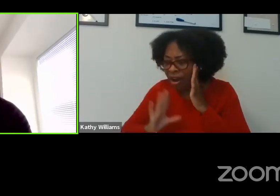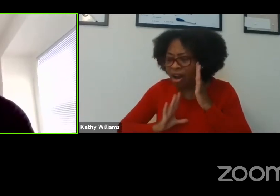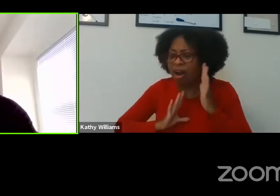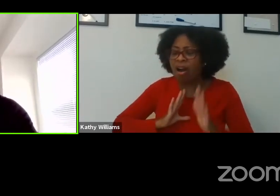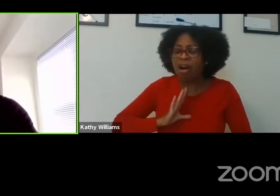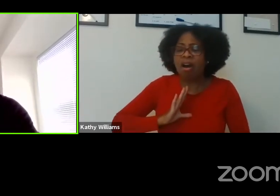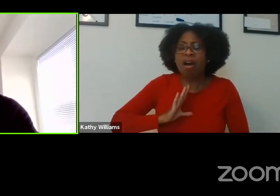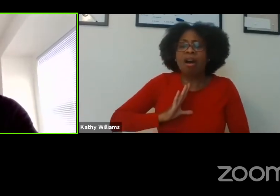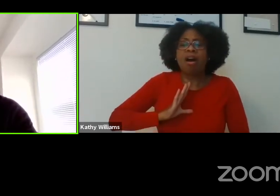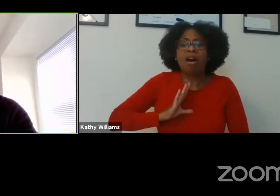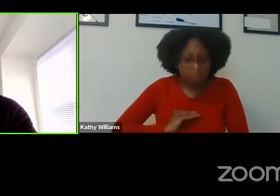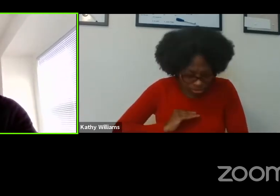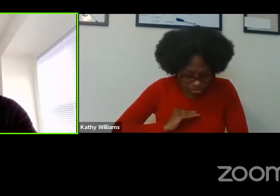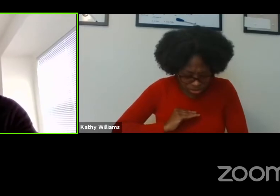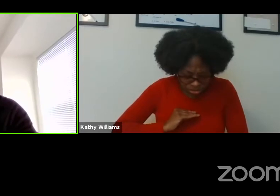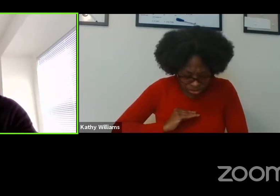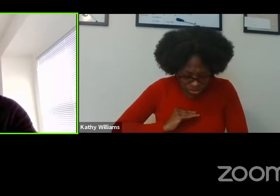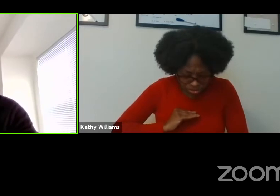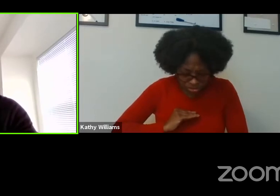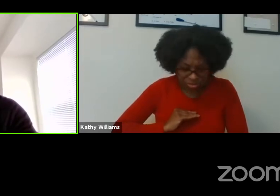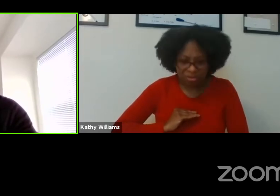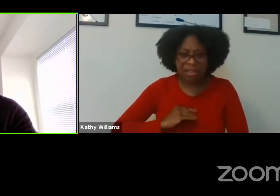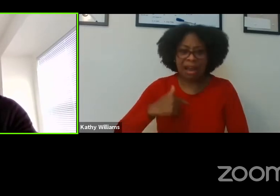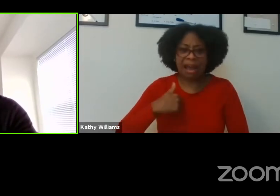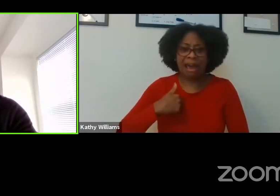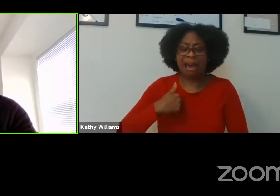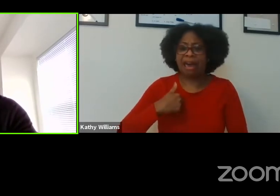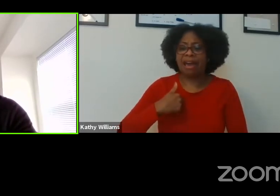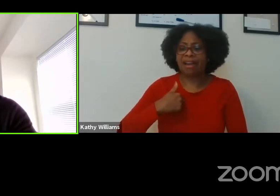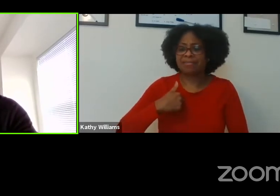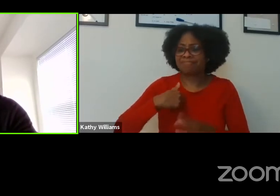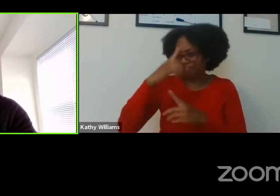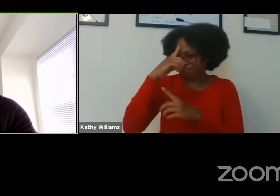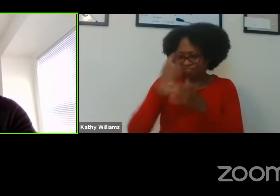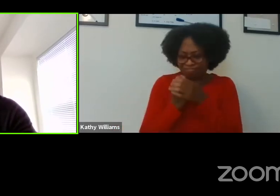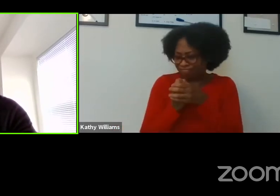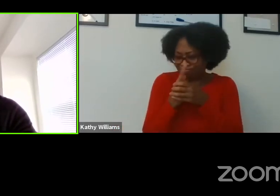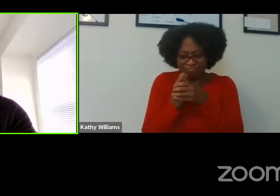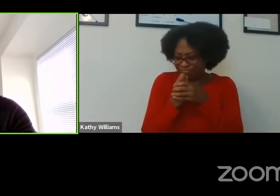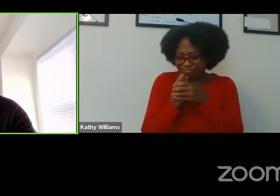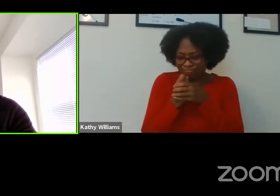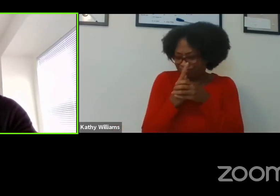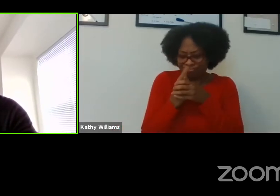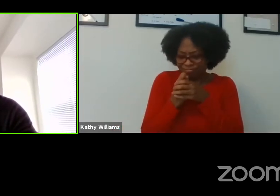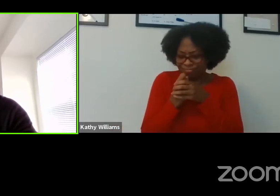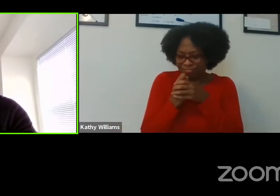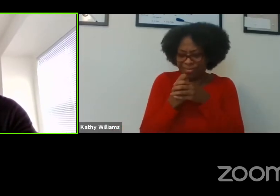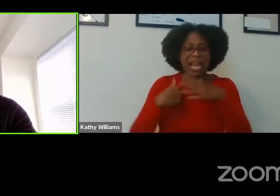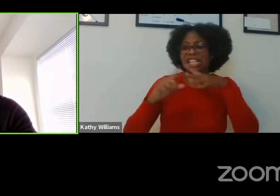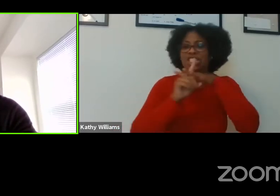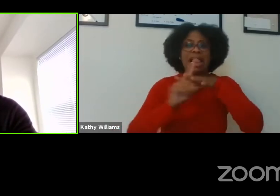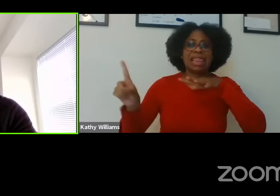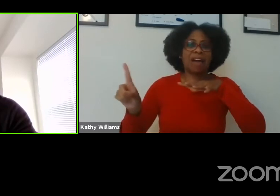And I just snapped. I just snapped. And I just left. Like, I just left.